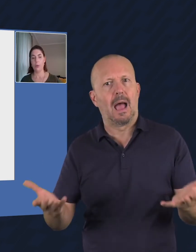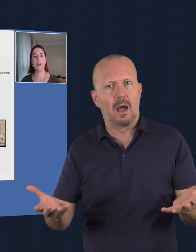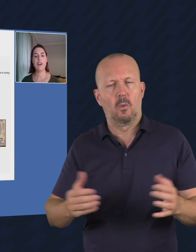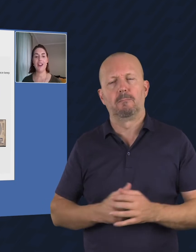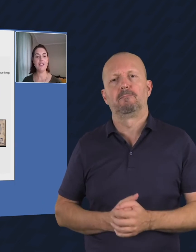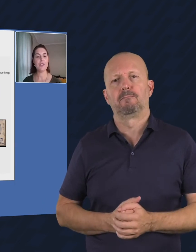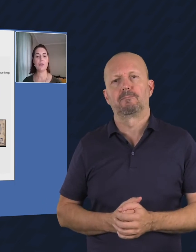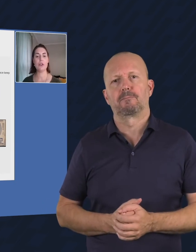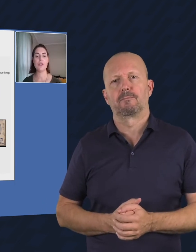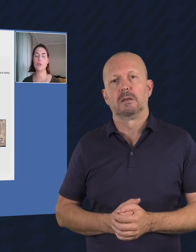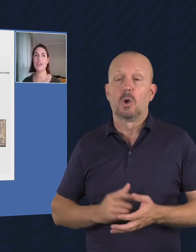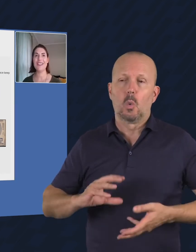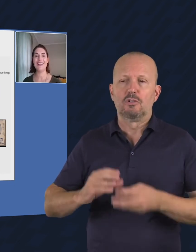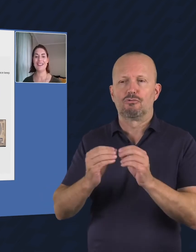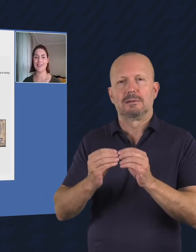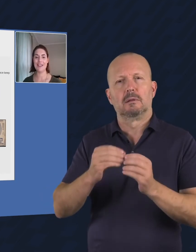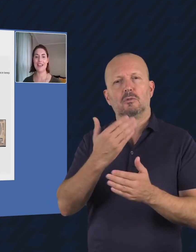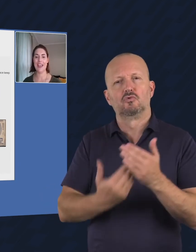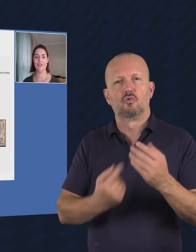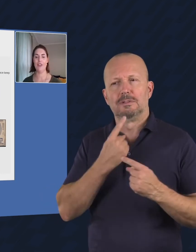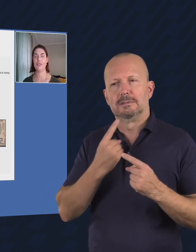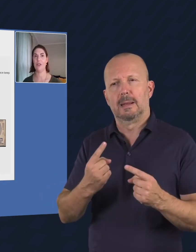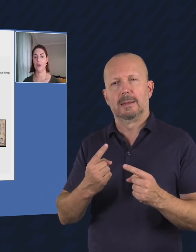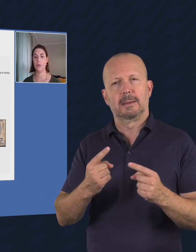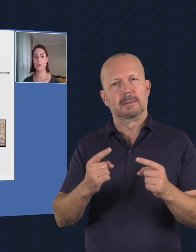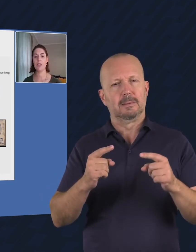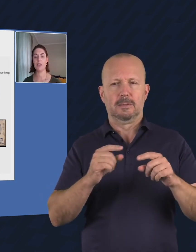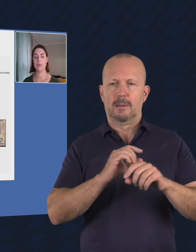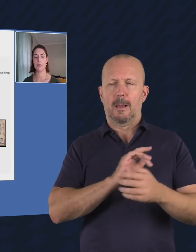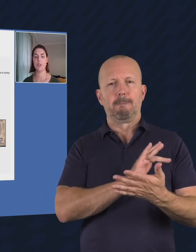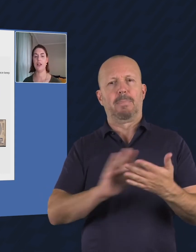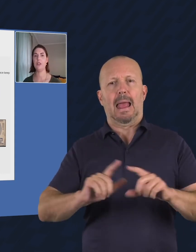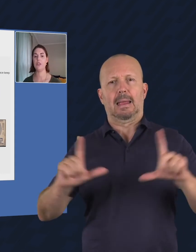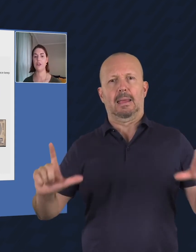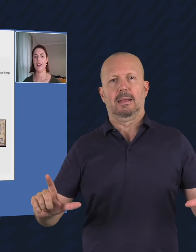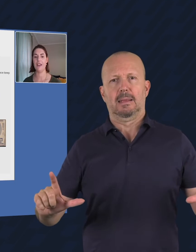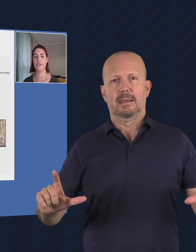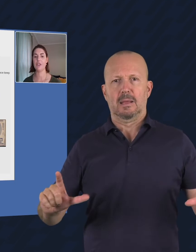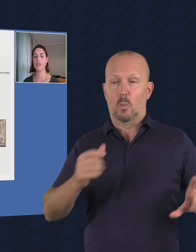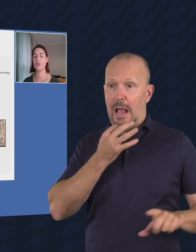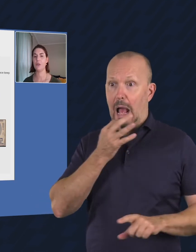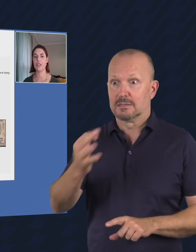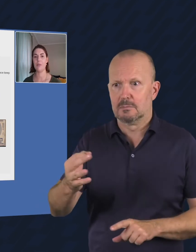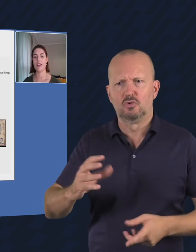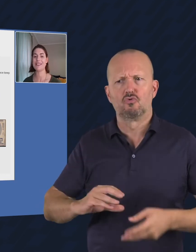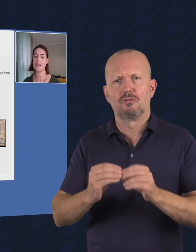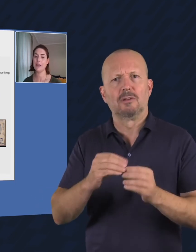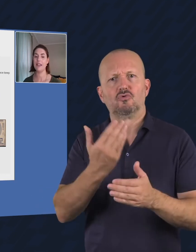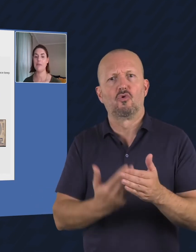We created a sort of storytelling "Lean Canvas" on which participants were challenged to create interesting stories about seemingly